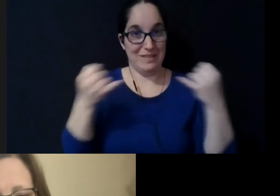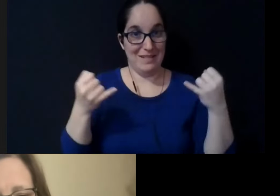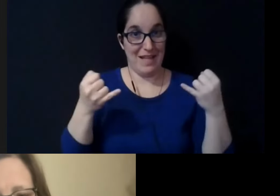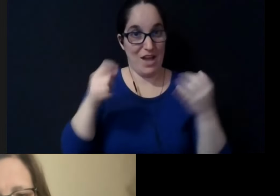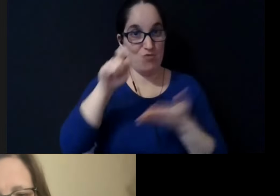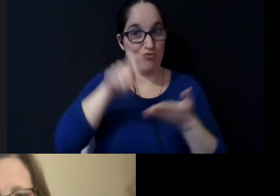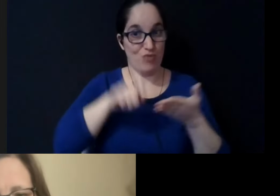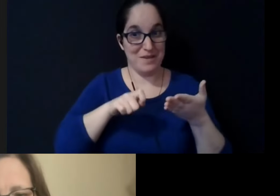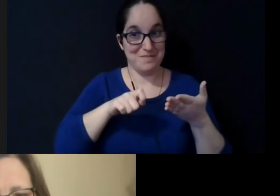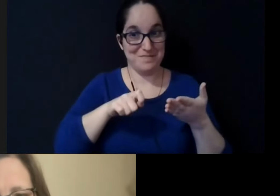Okay.